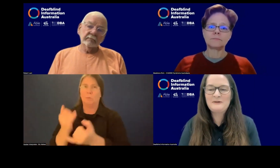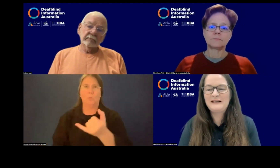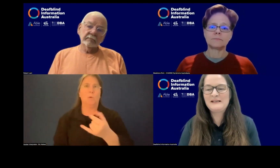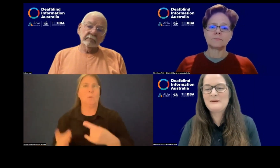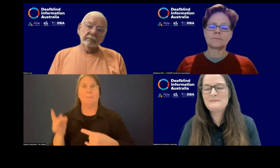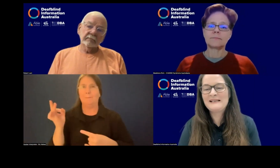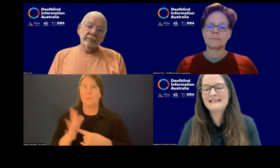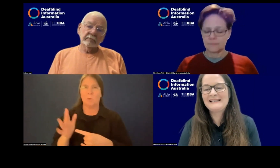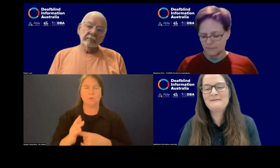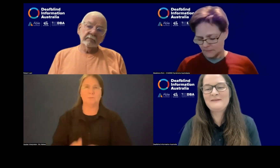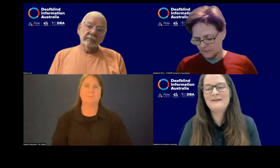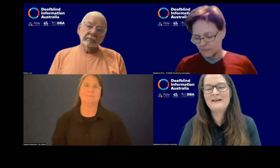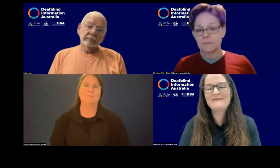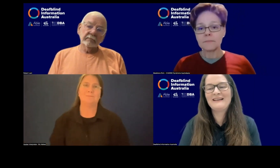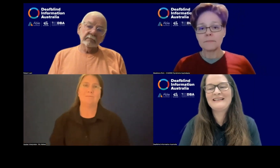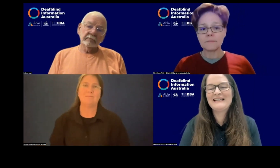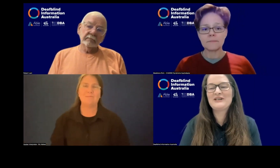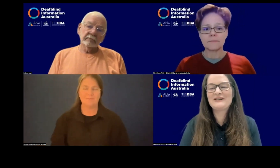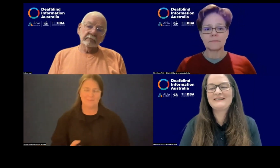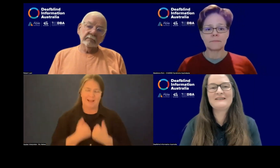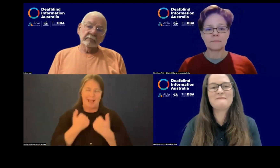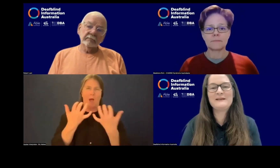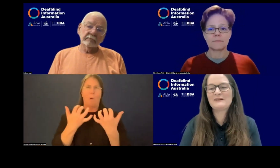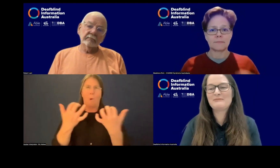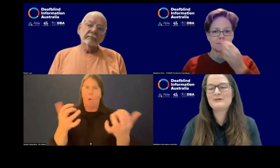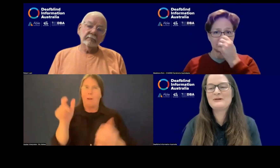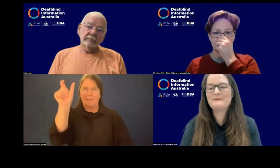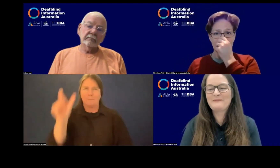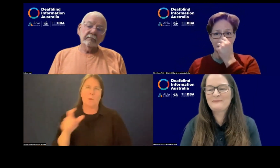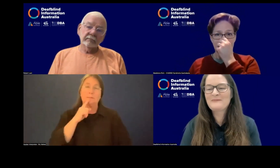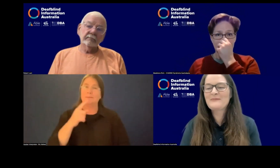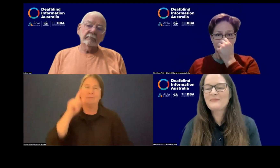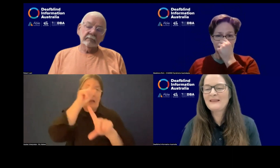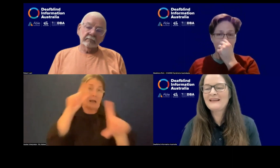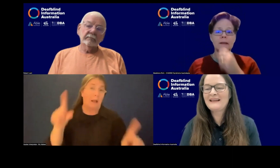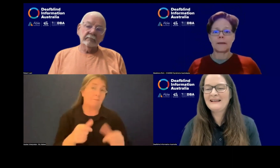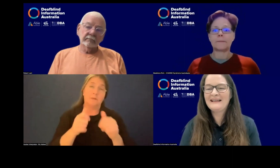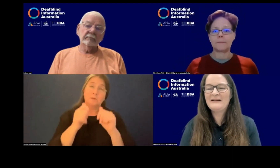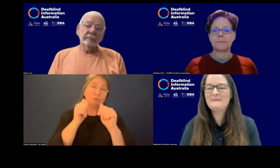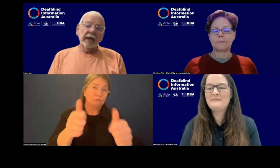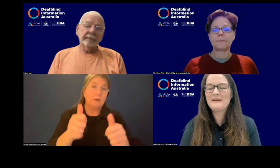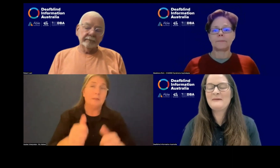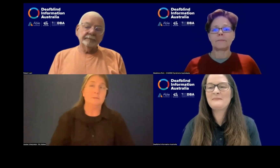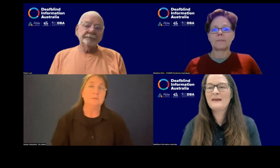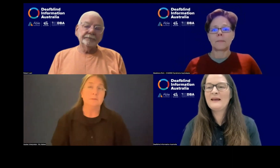And our audience member says love hearing the validation of peer support. Yep.